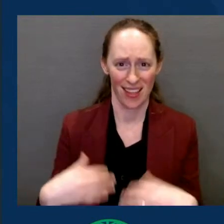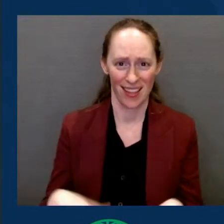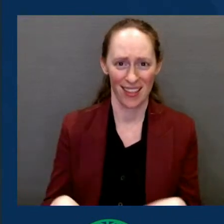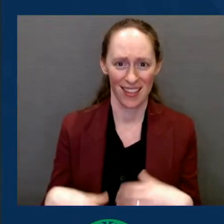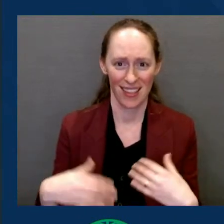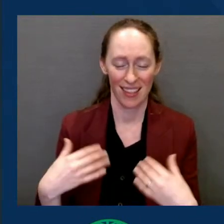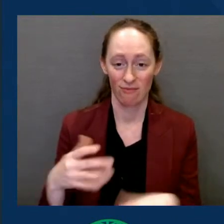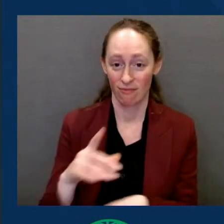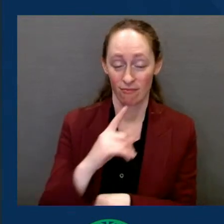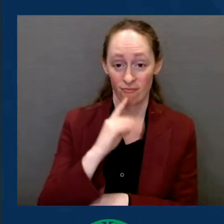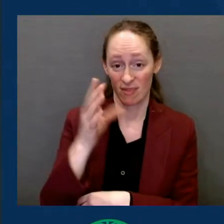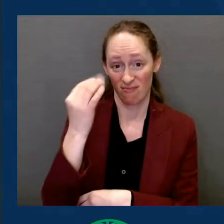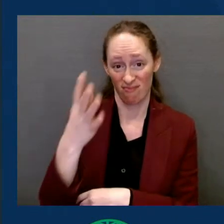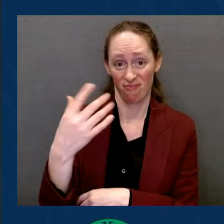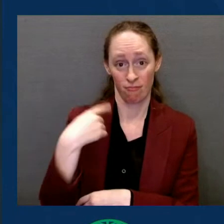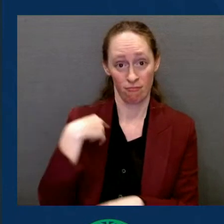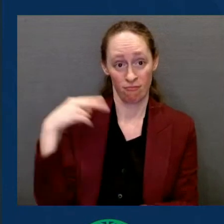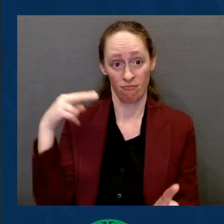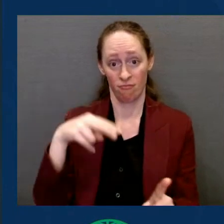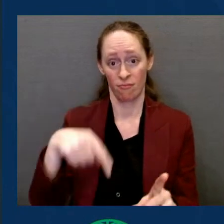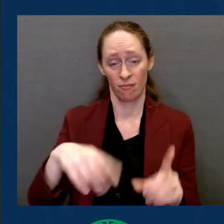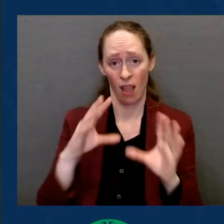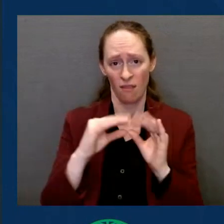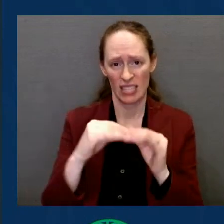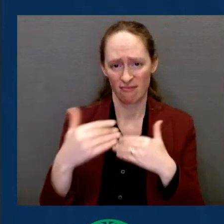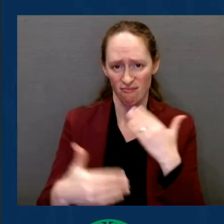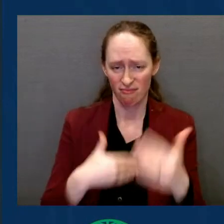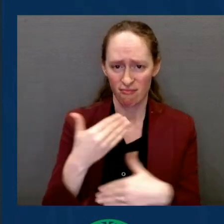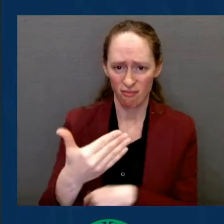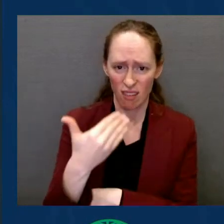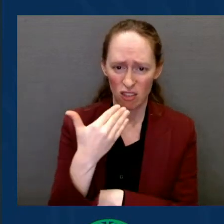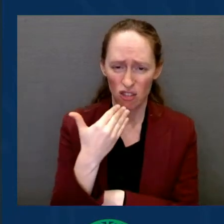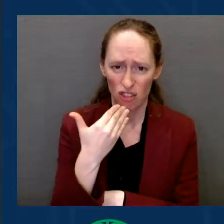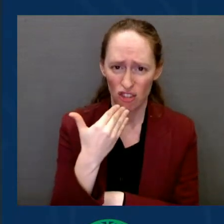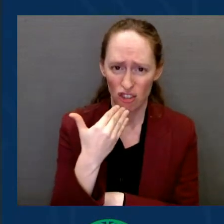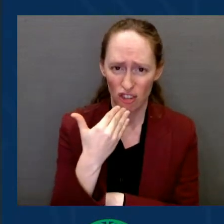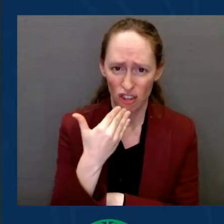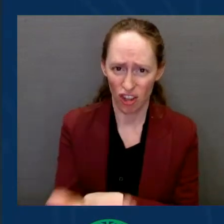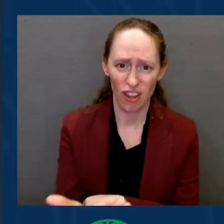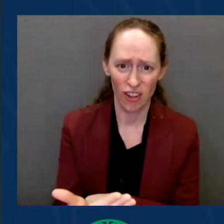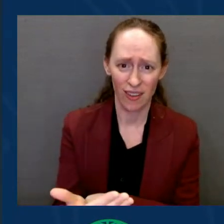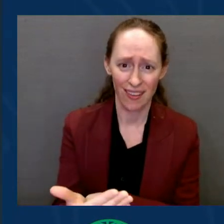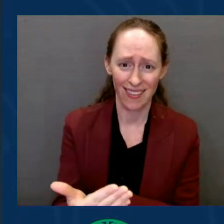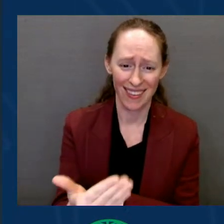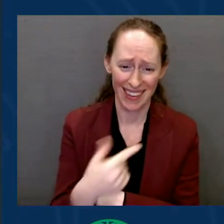And we're about at the end. You must be still exhausted from having not caught up on your sleep.